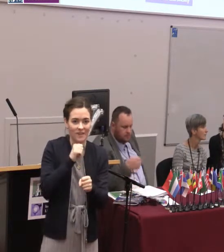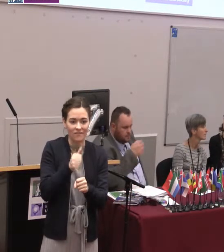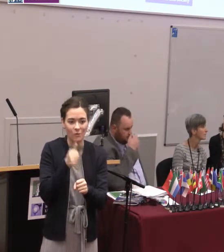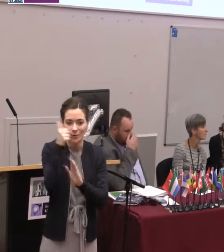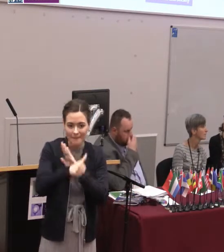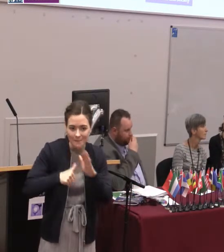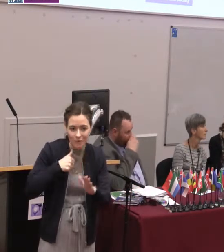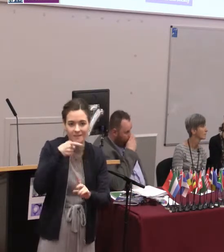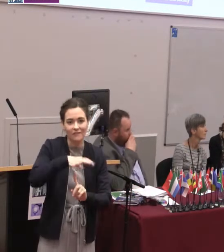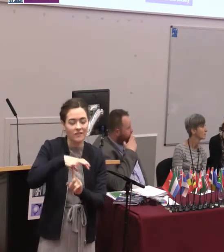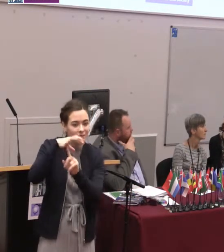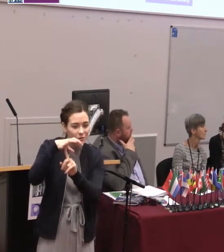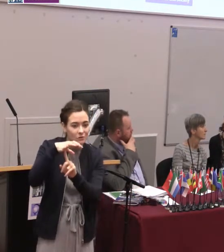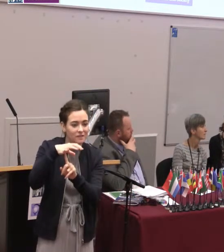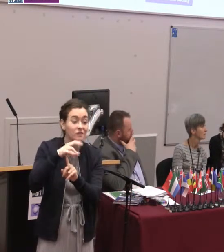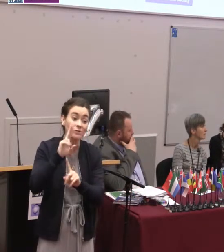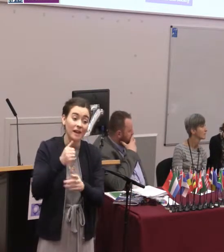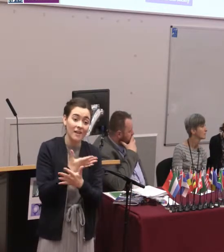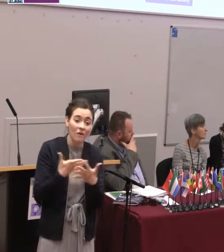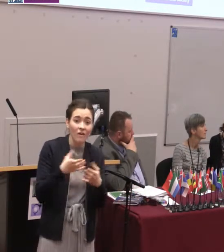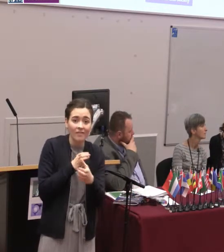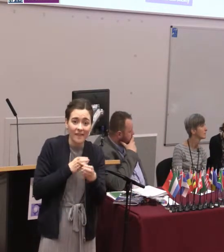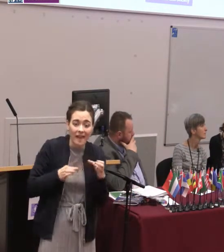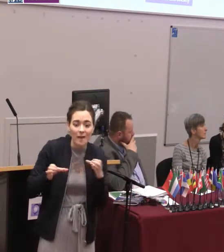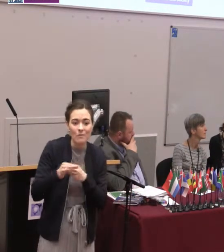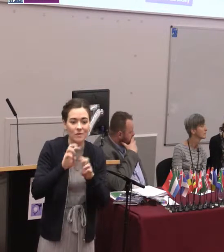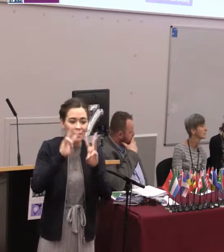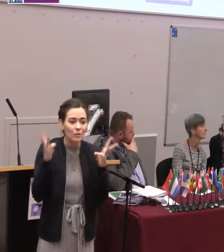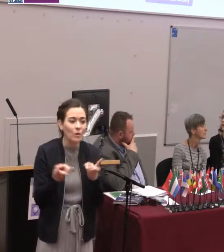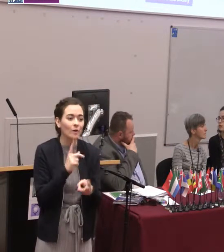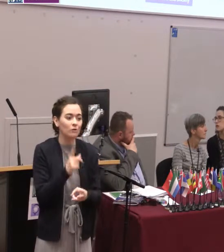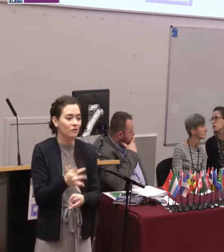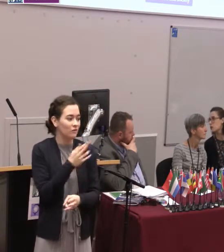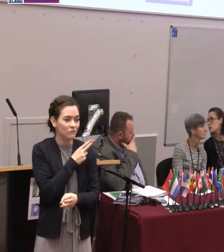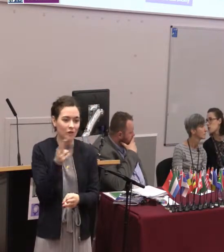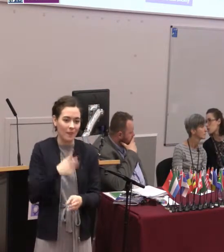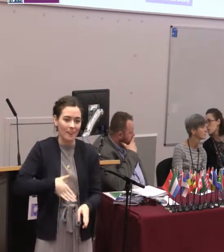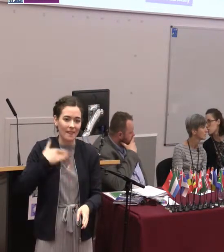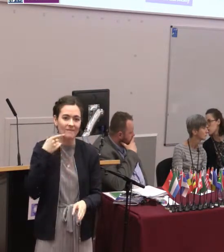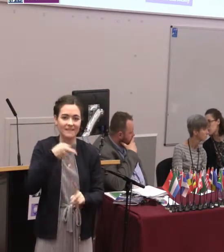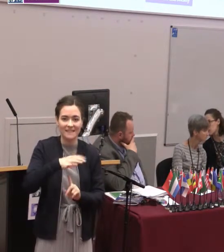You can have all the empathy in the world, but unless you have lived on an institution,